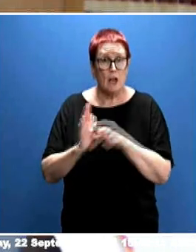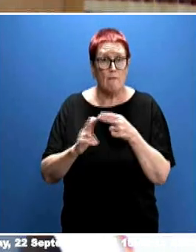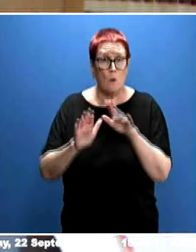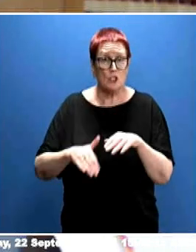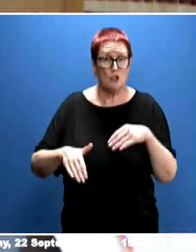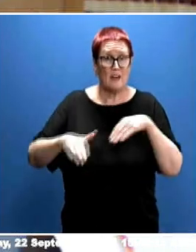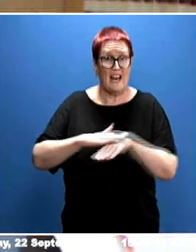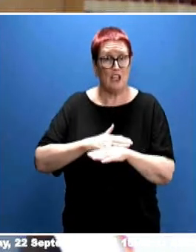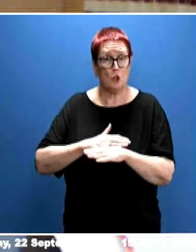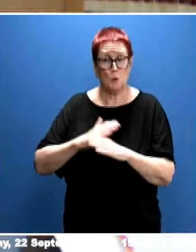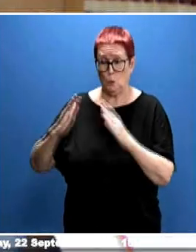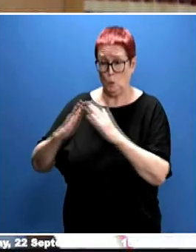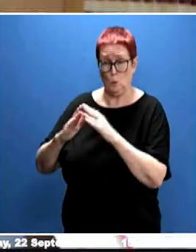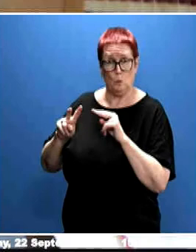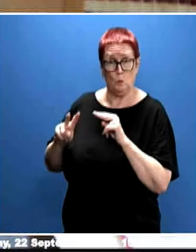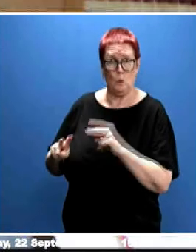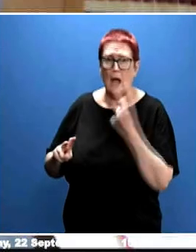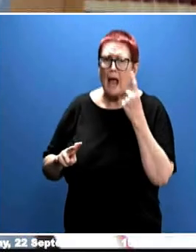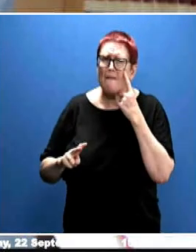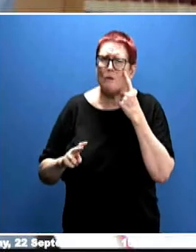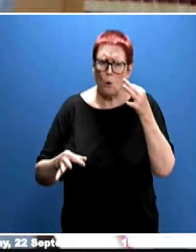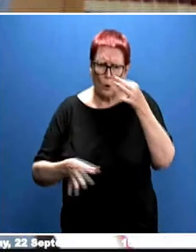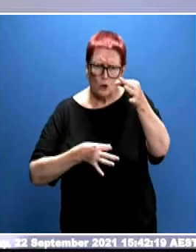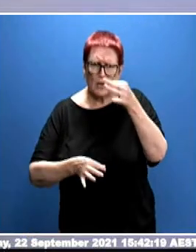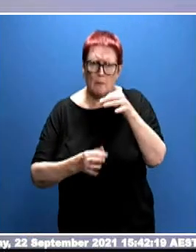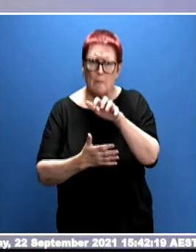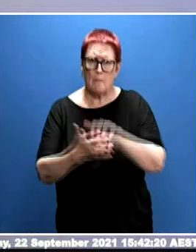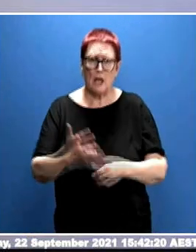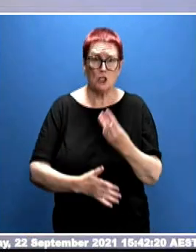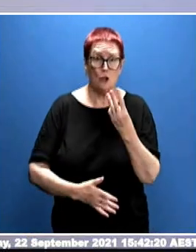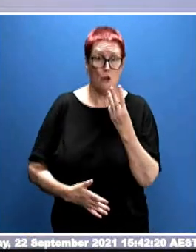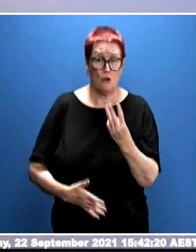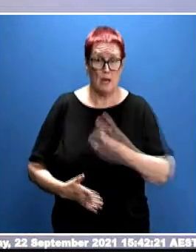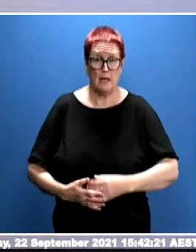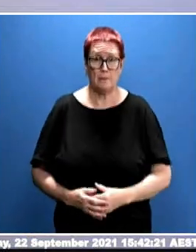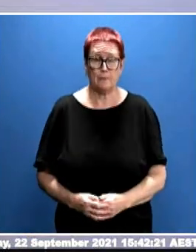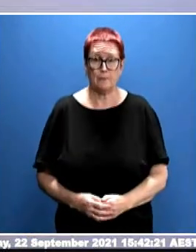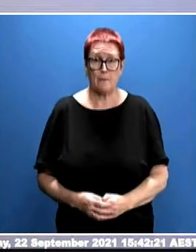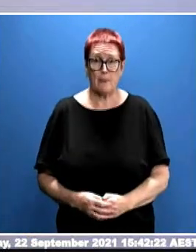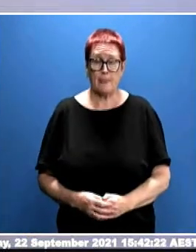If you look at page 3 of that document which is behind tab 41 at volume 2